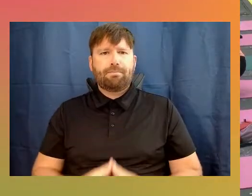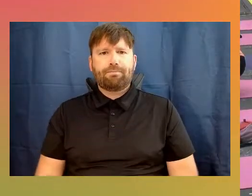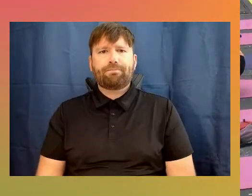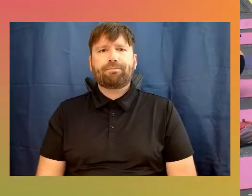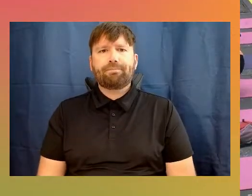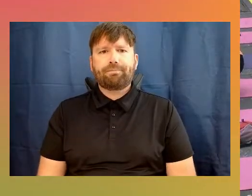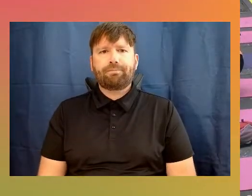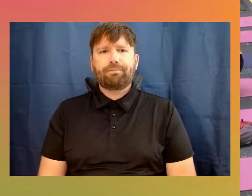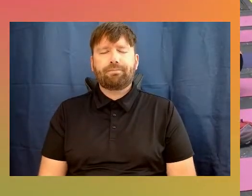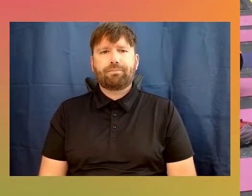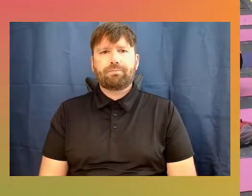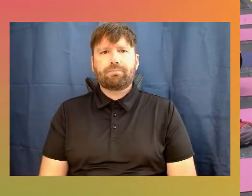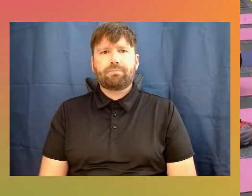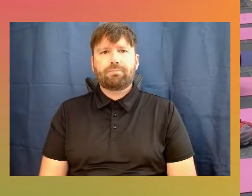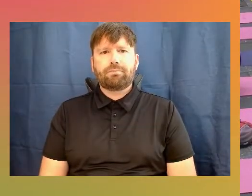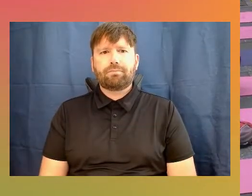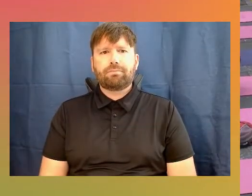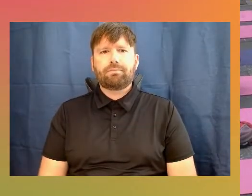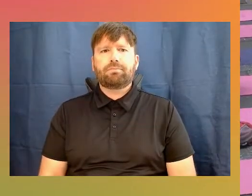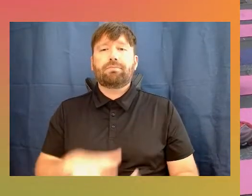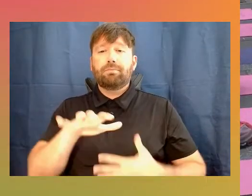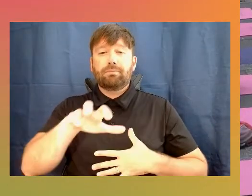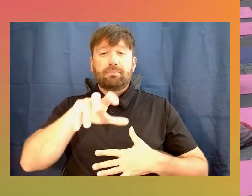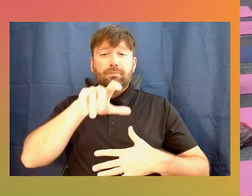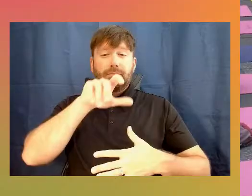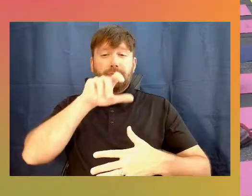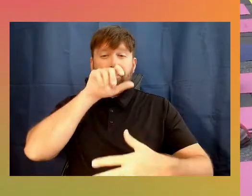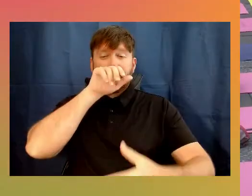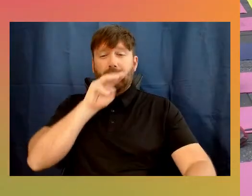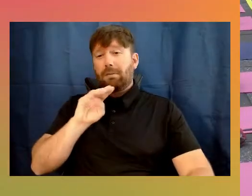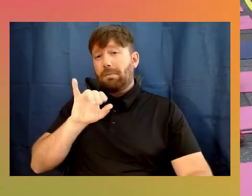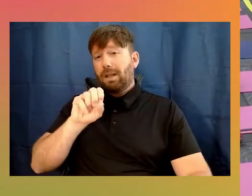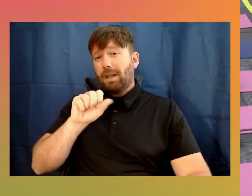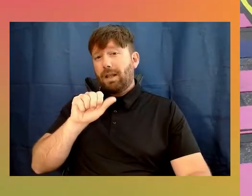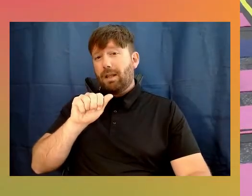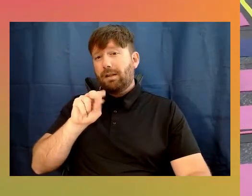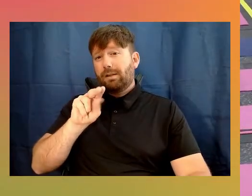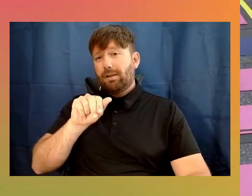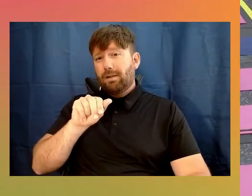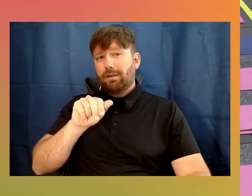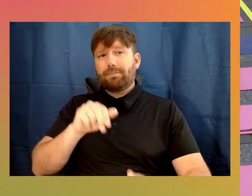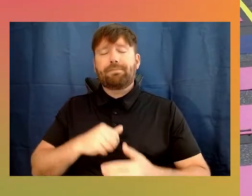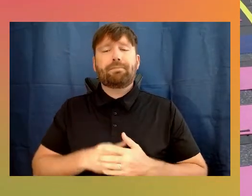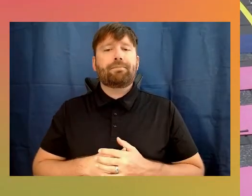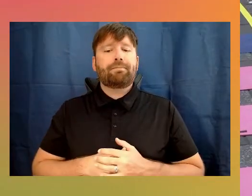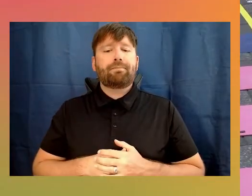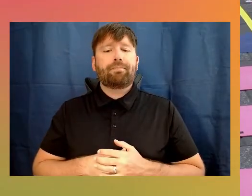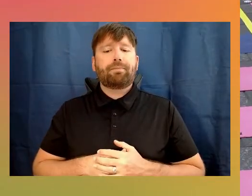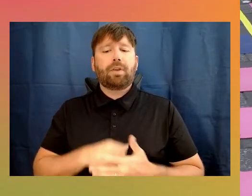YEAH. GOOD.